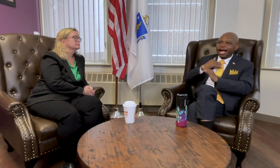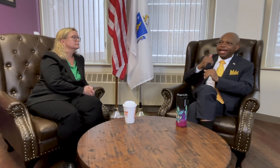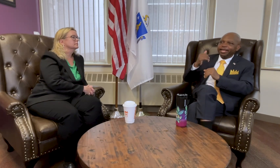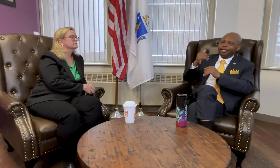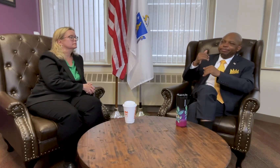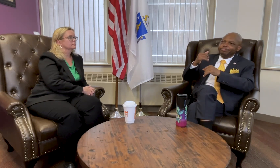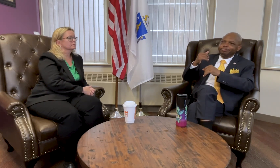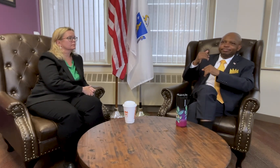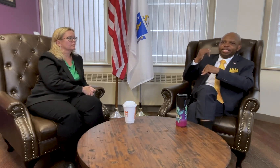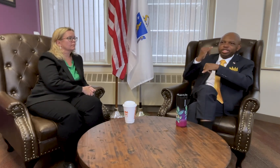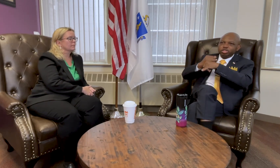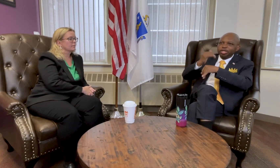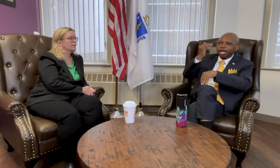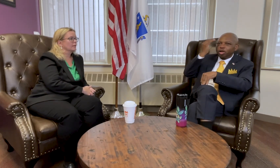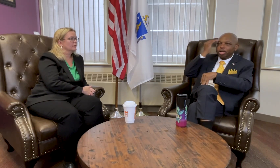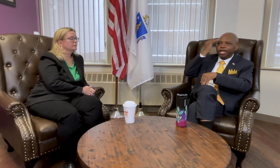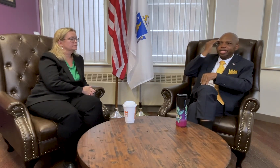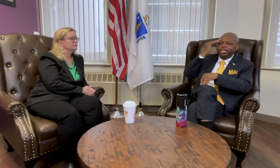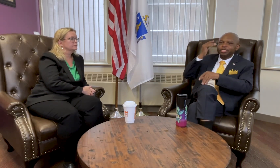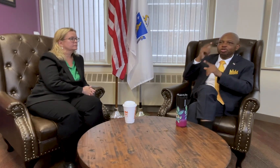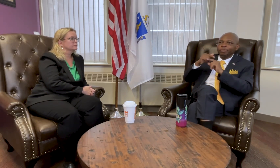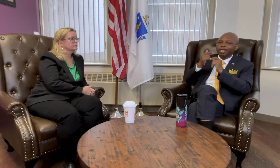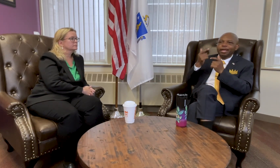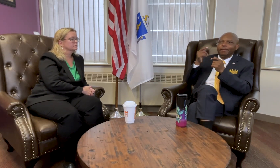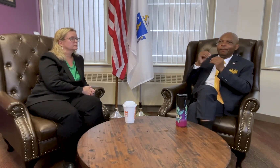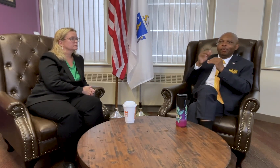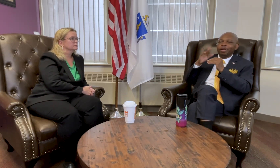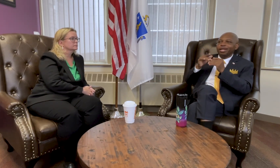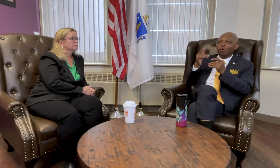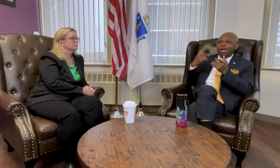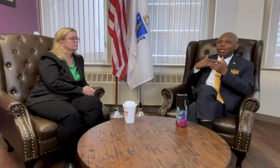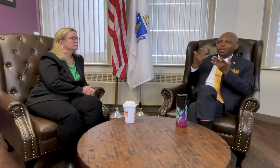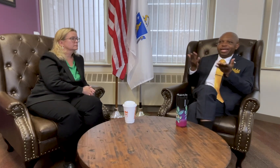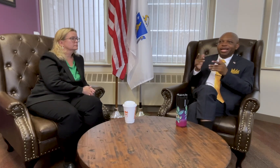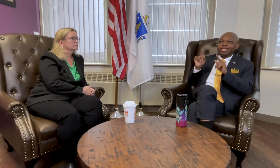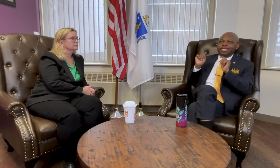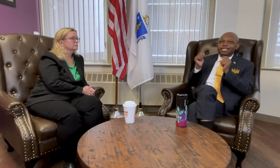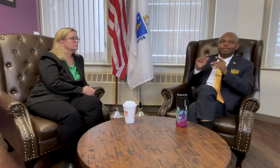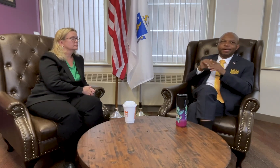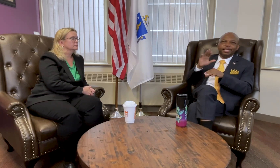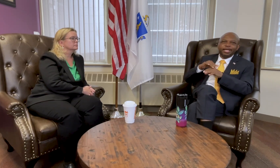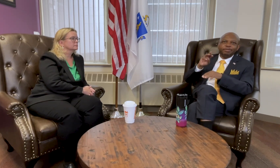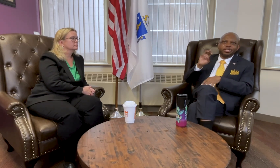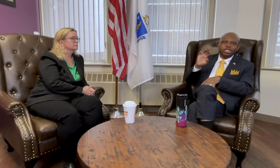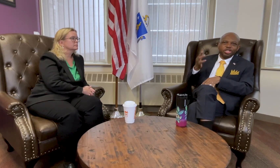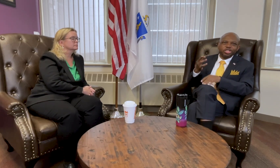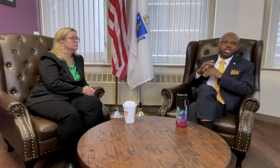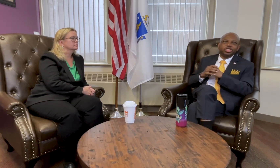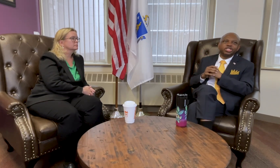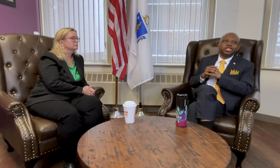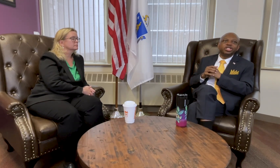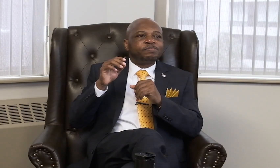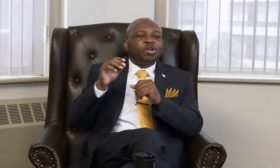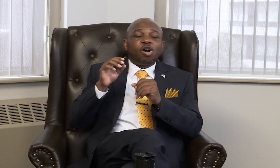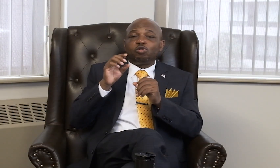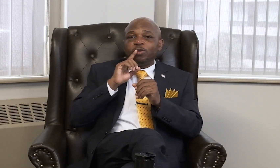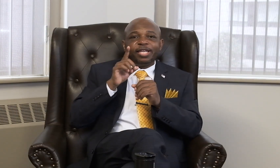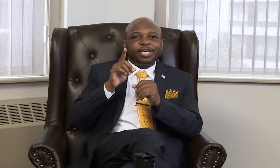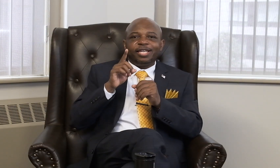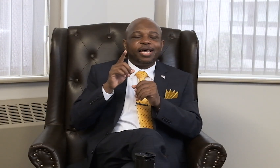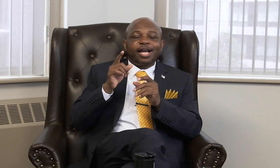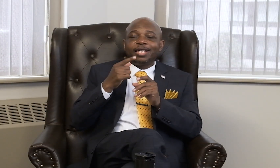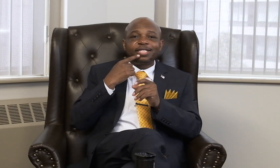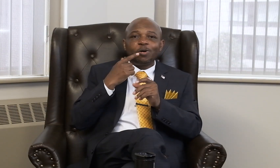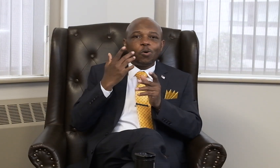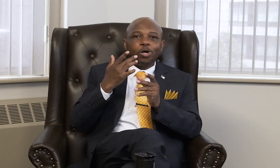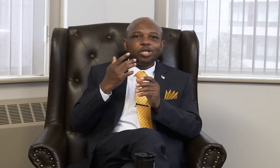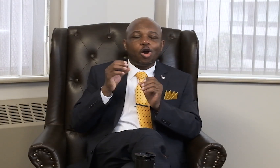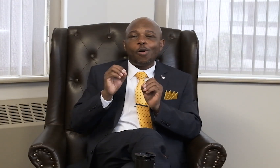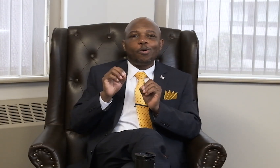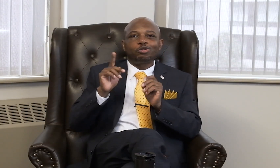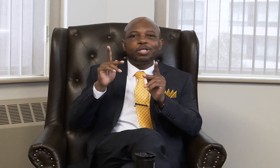and institutional knowledge that we have here at MCDHH. What I’ll say is this: